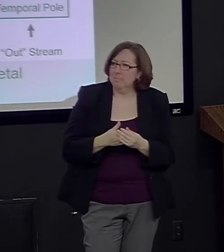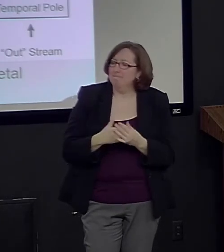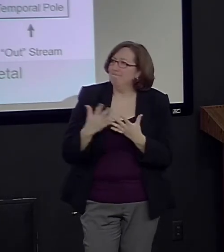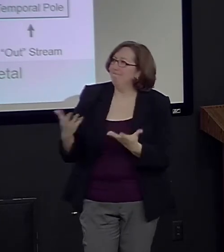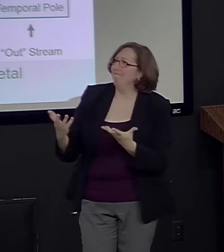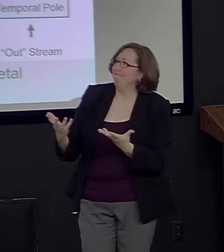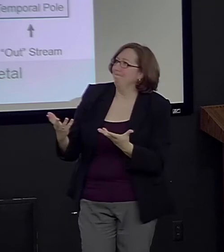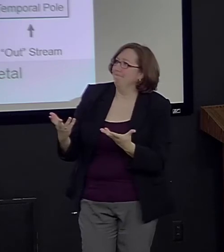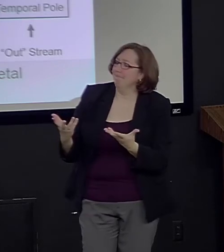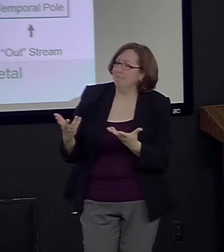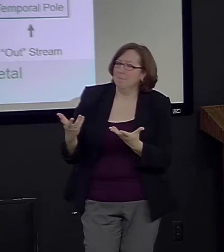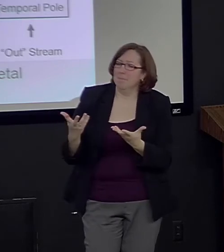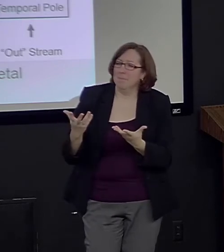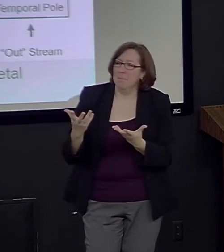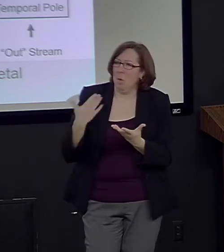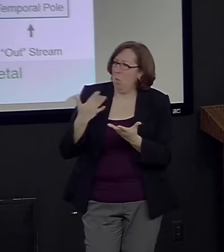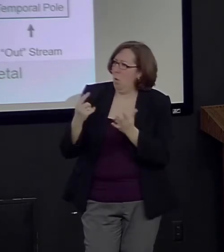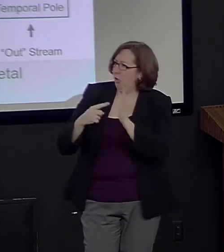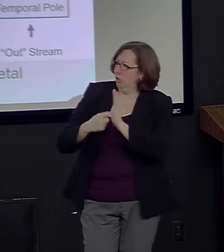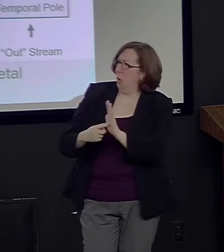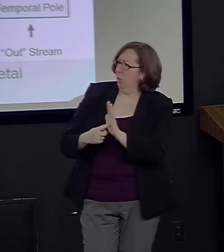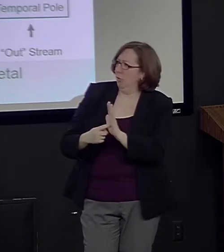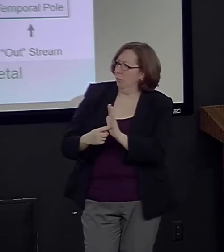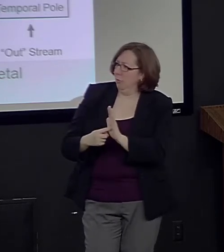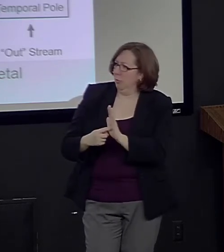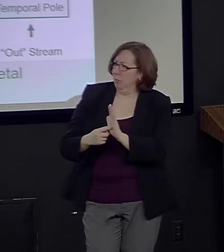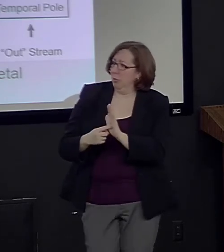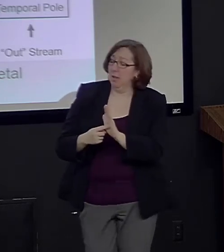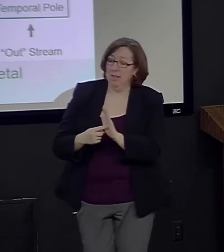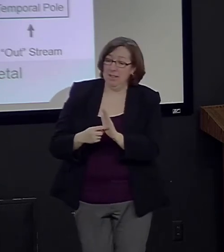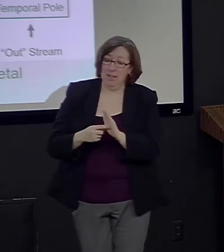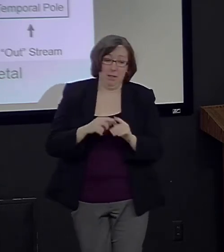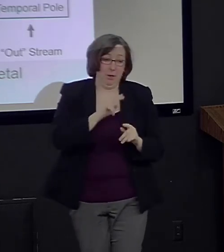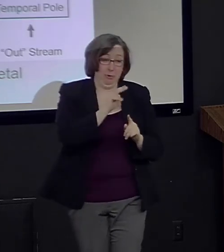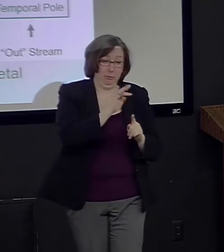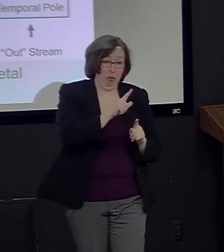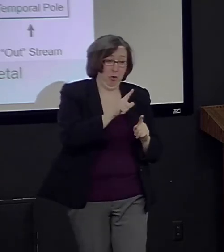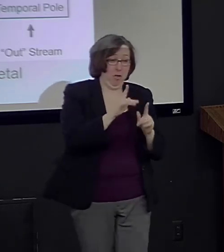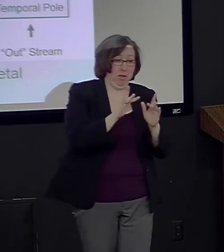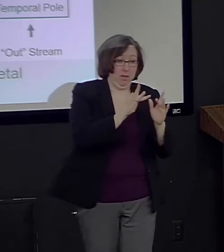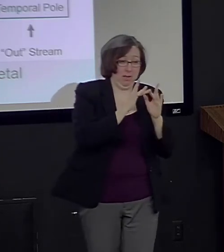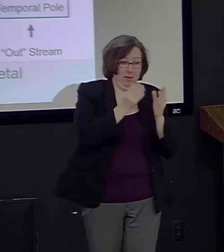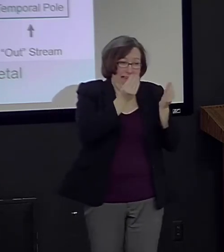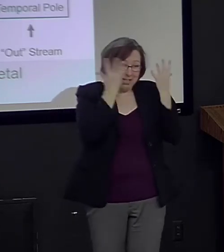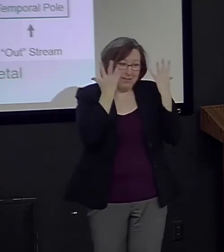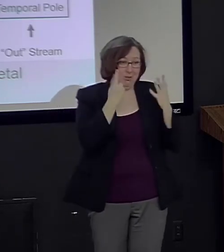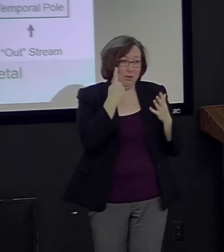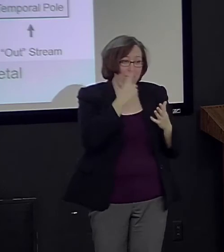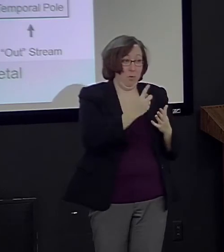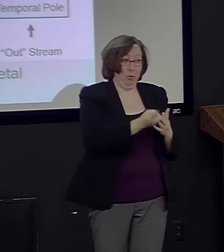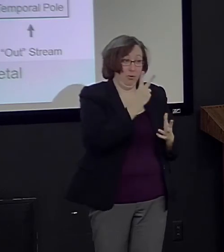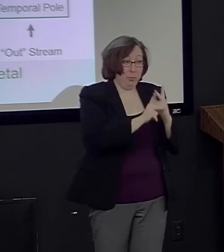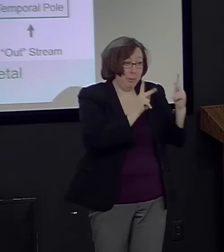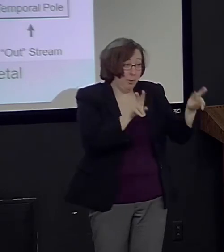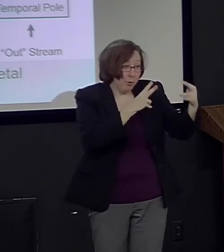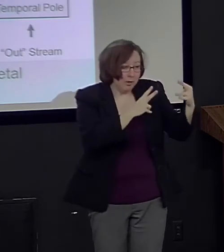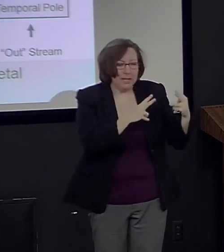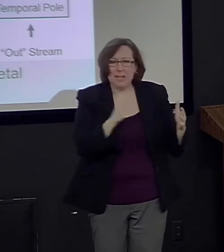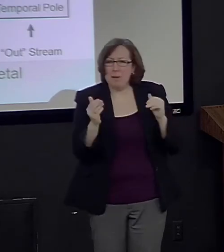What tells you this is the neural circuitry for two, this is the neural circuitry for human language?